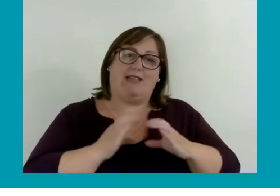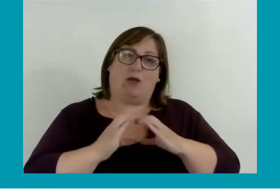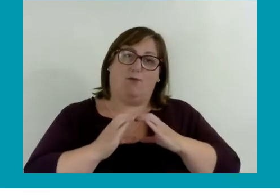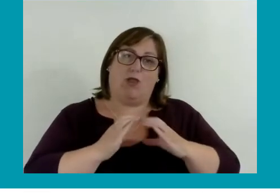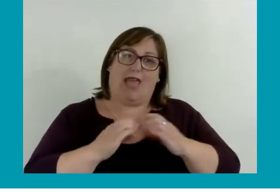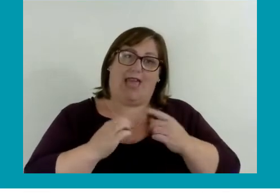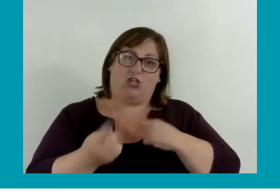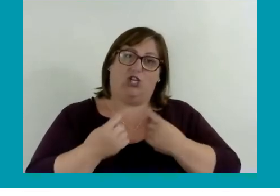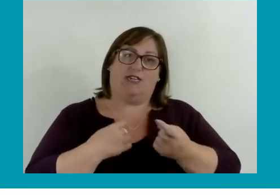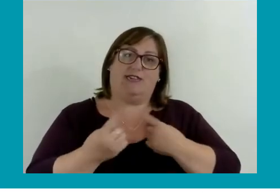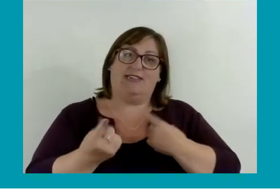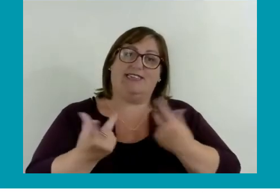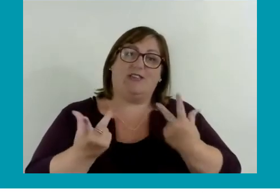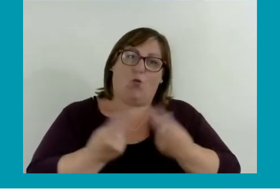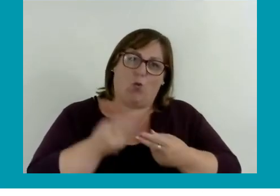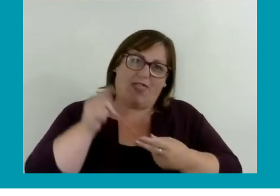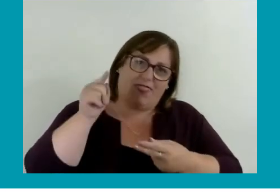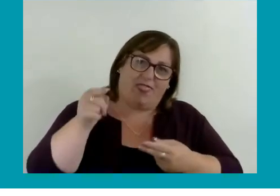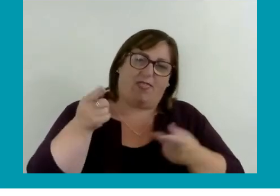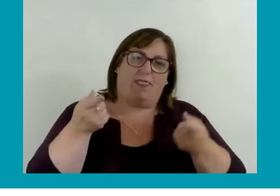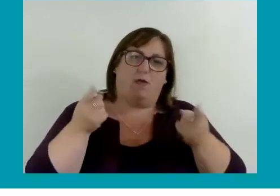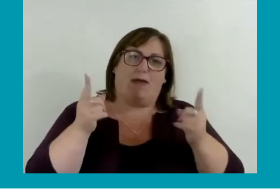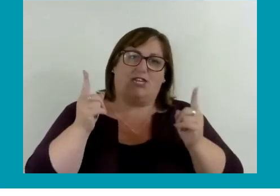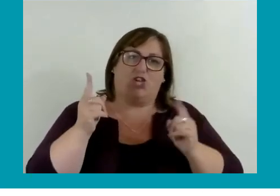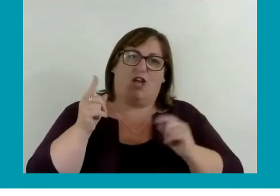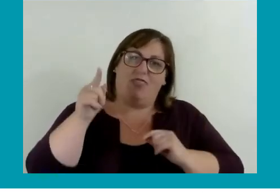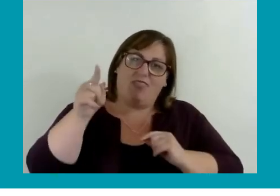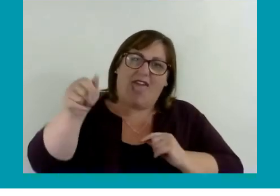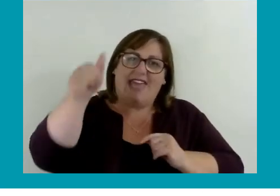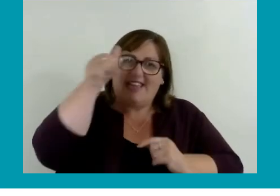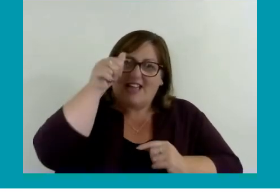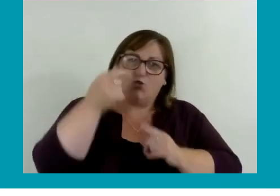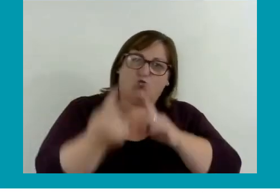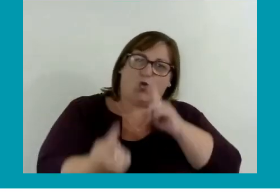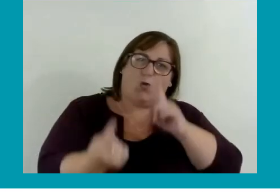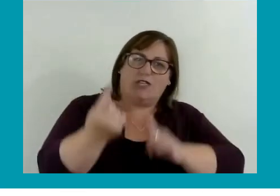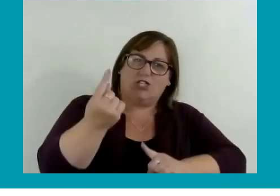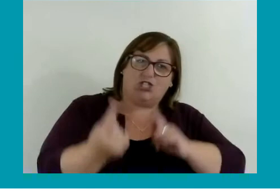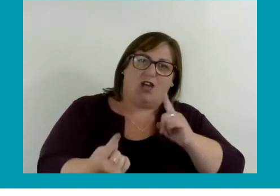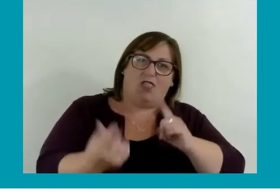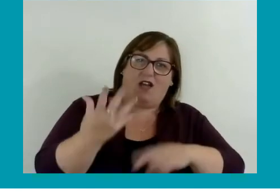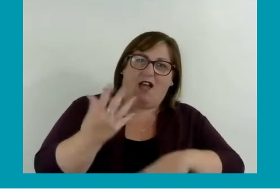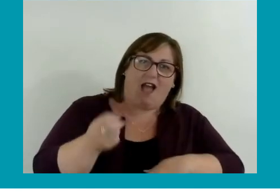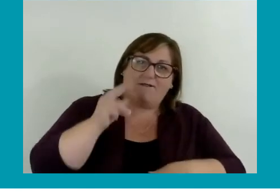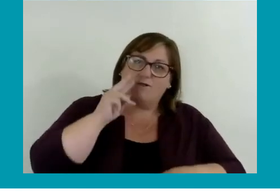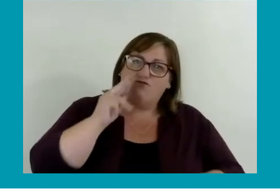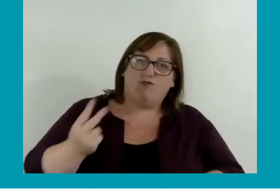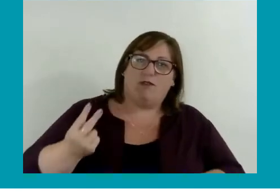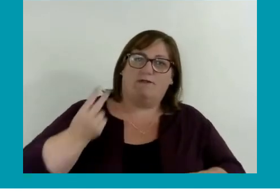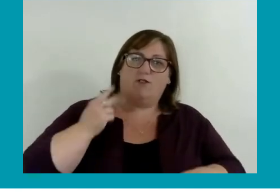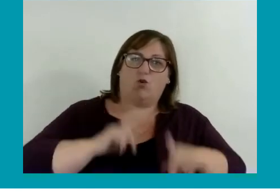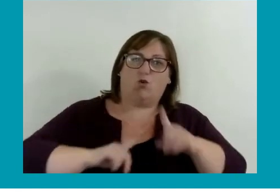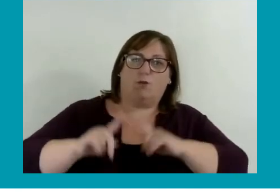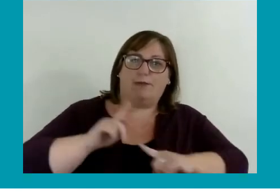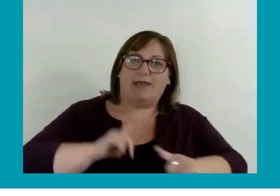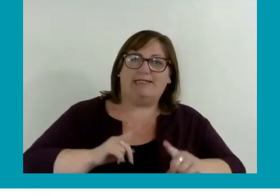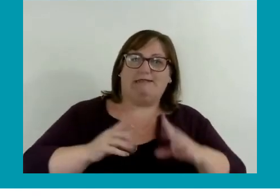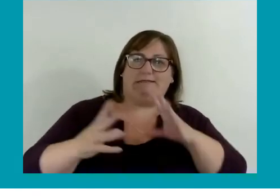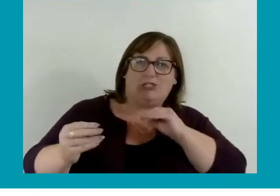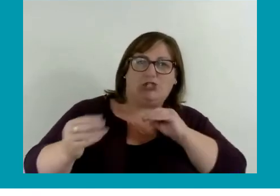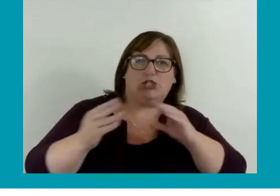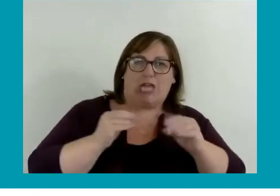should be able to get to know them to have those review meetings to have those chat and the the um